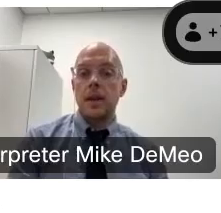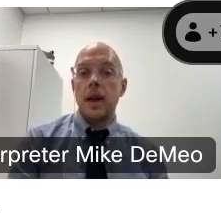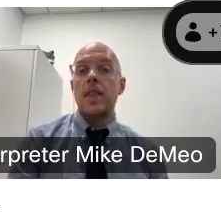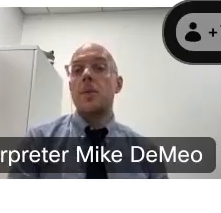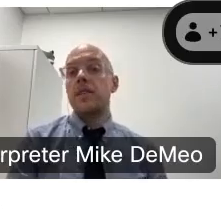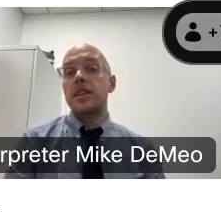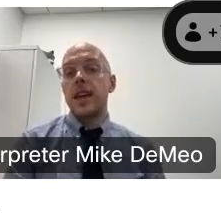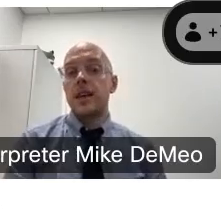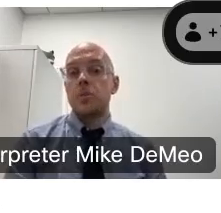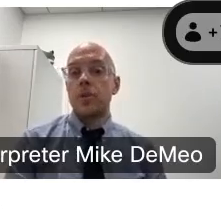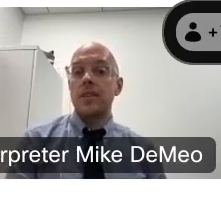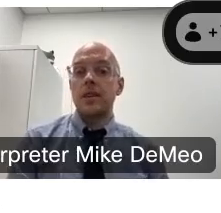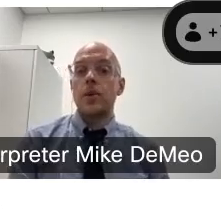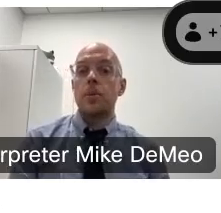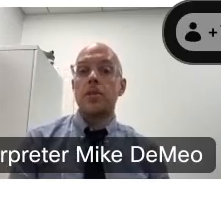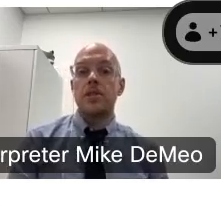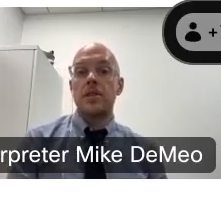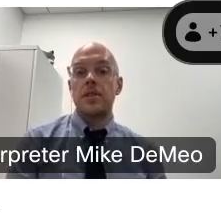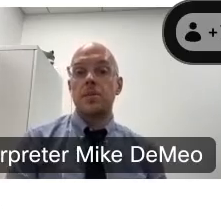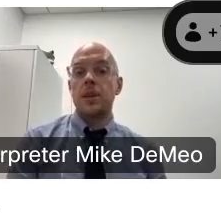And they might even indicate precisely who the person is that speaking.